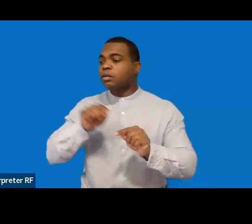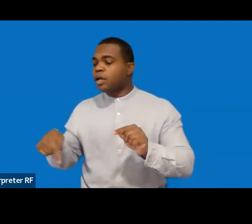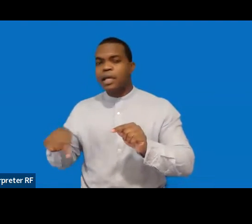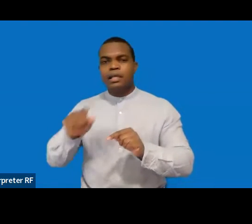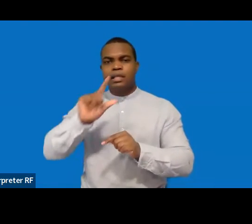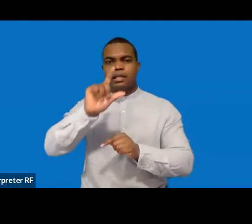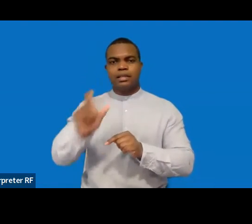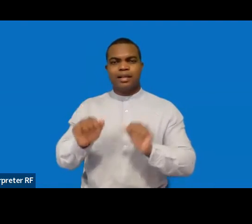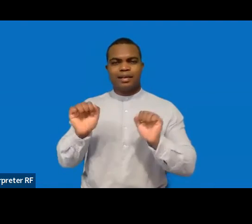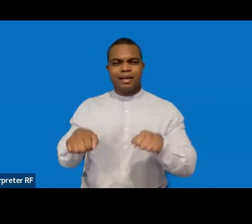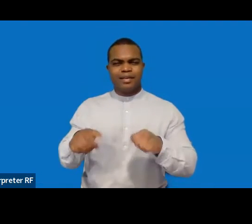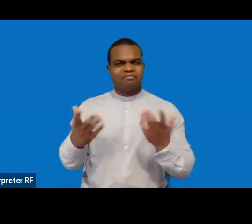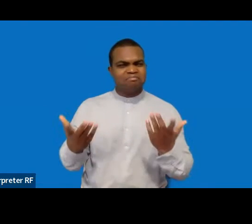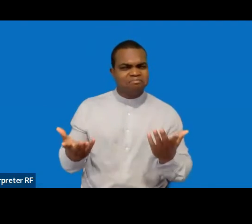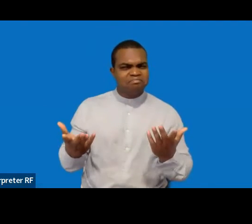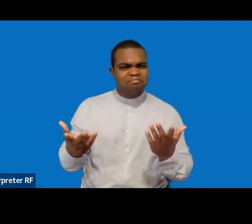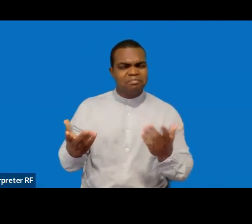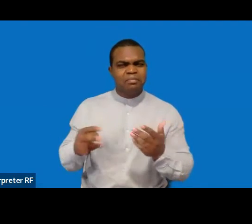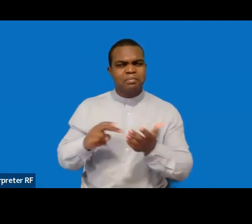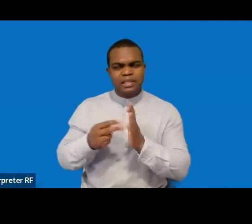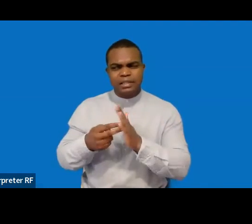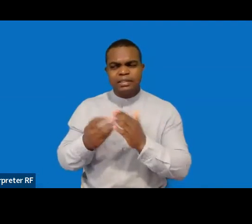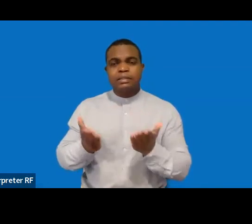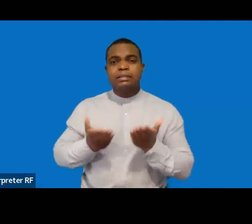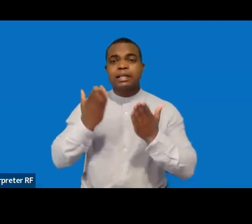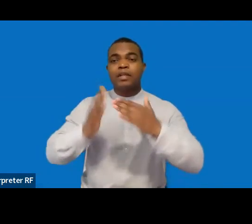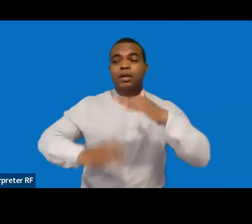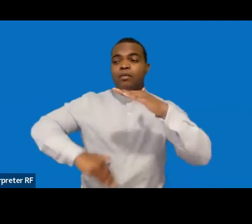Not all service providers, not all museums that give discounts